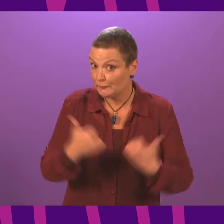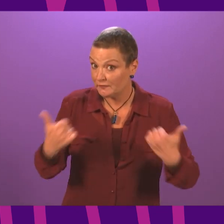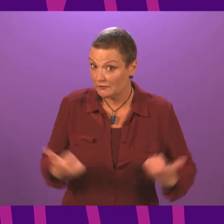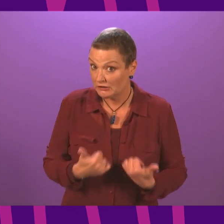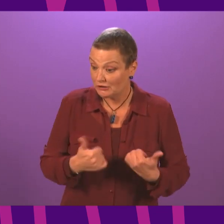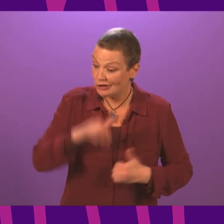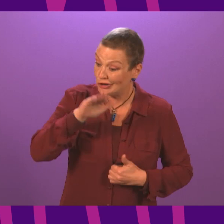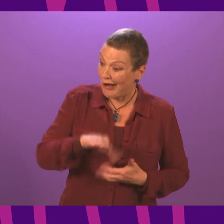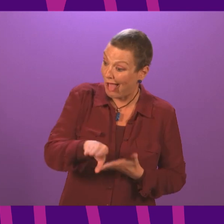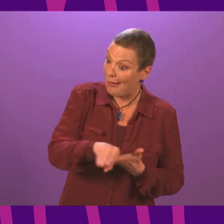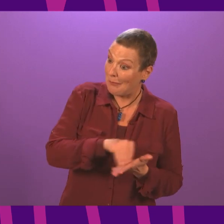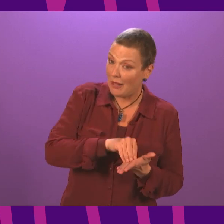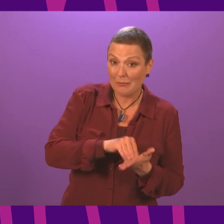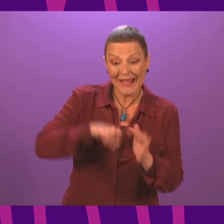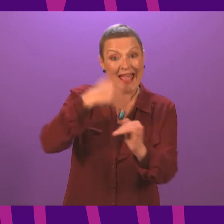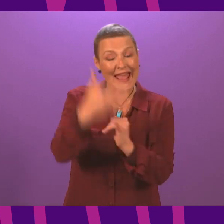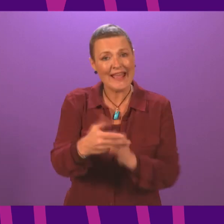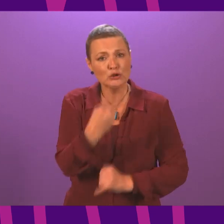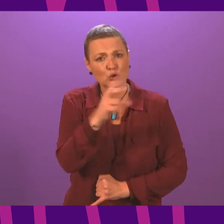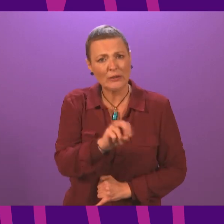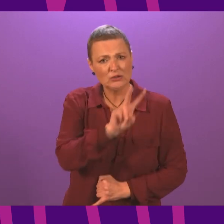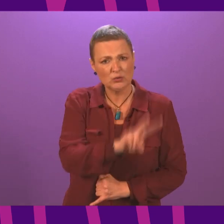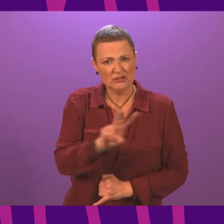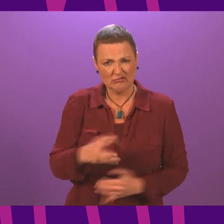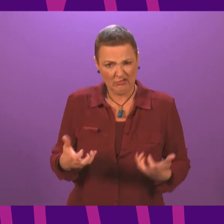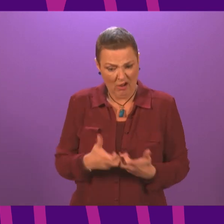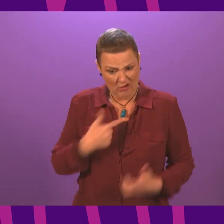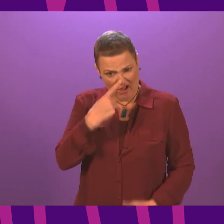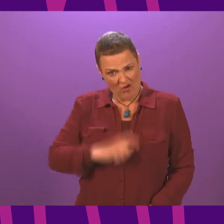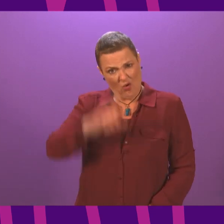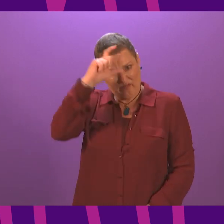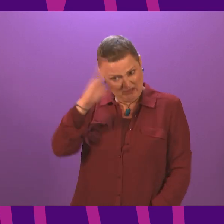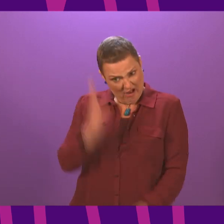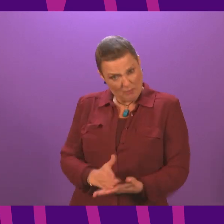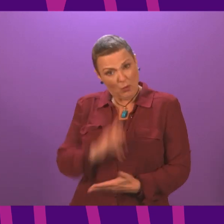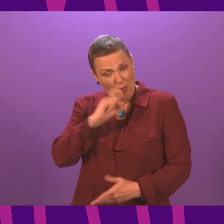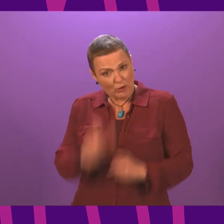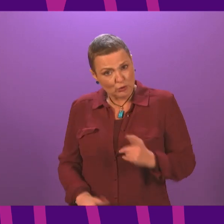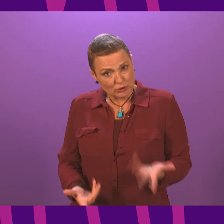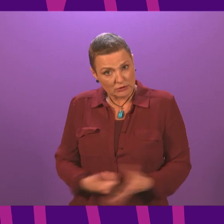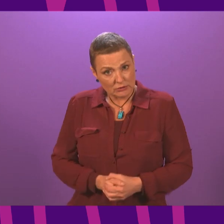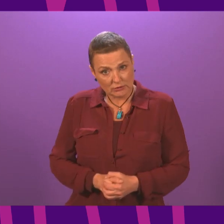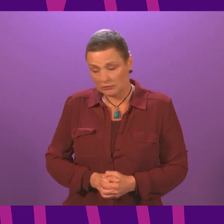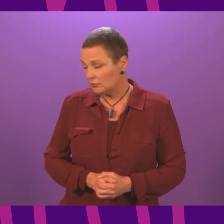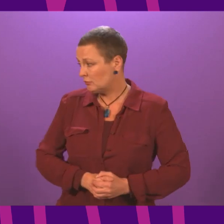How can we have any confidence that that will actually happen? Shirley-Anne Somerville: Because, I hope,